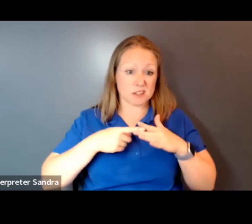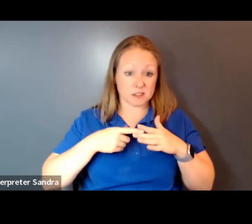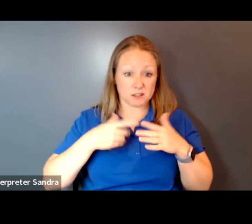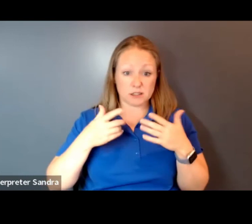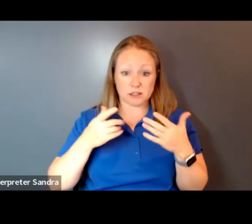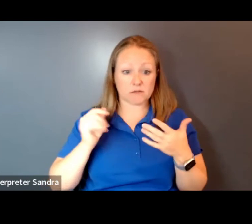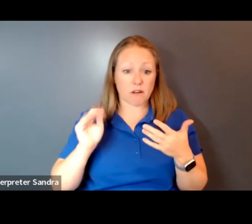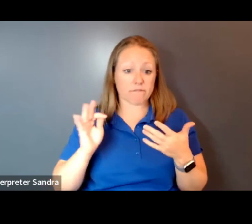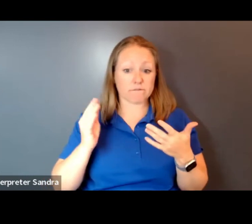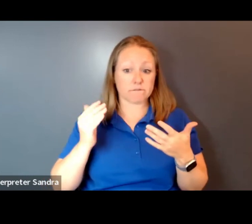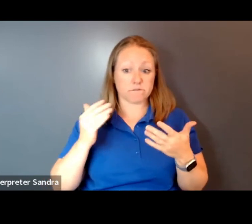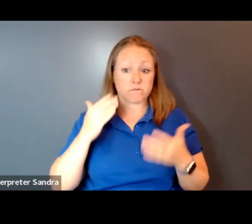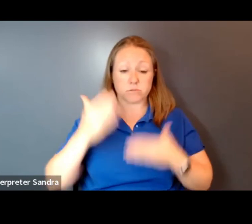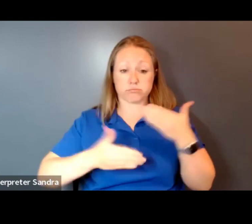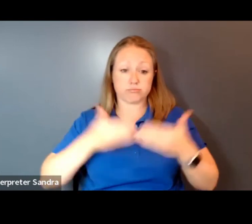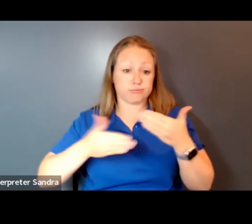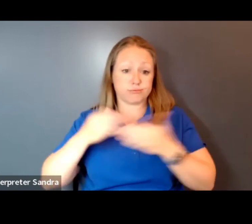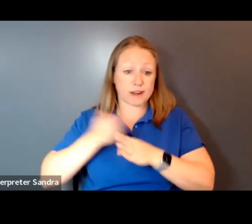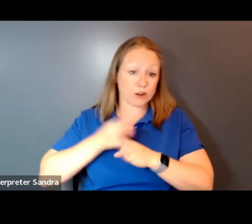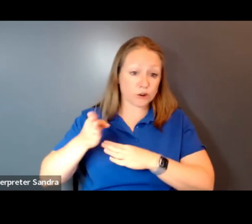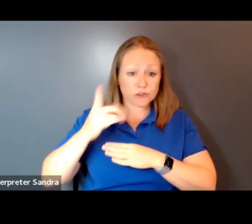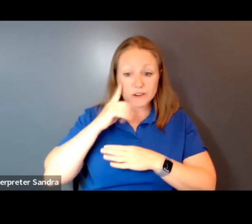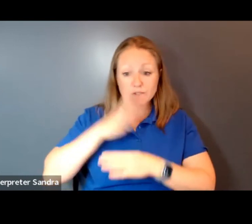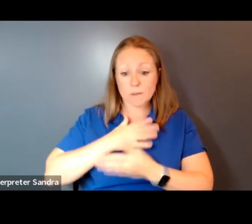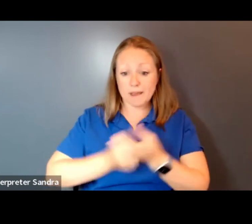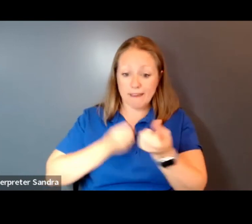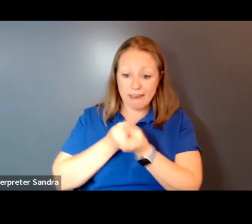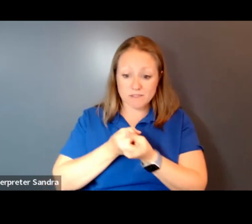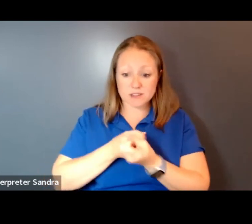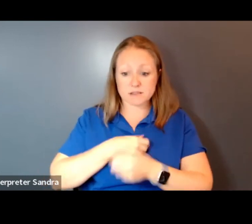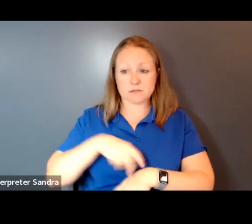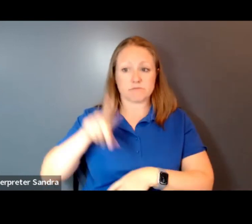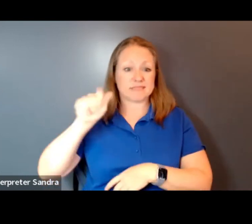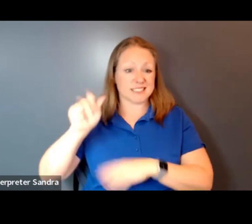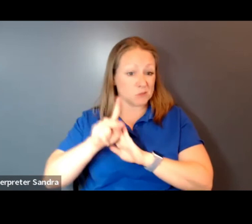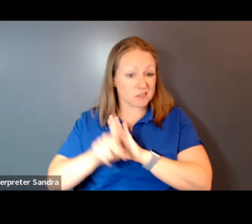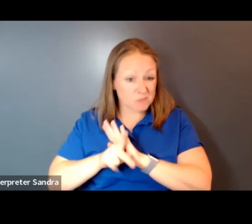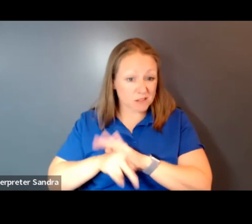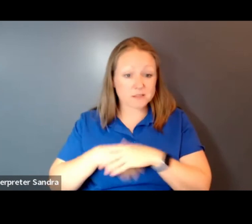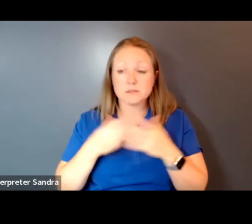quite a career and advocacy and disability policy. I met another